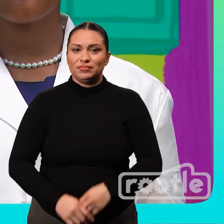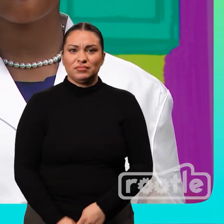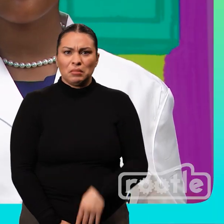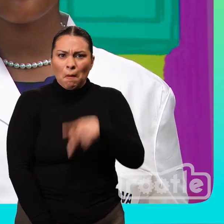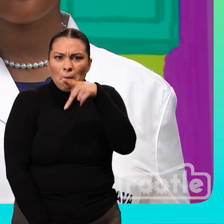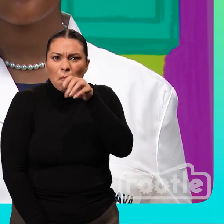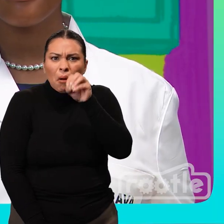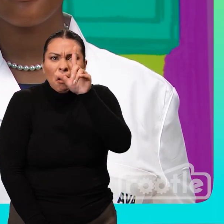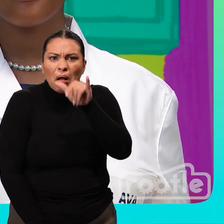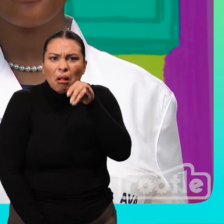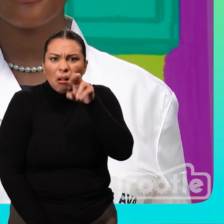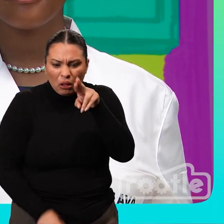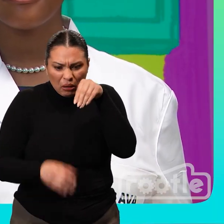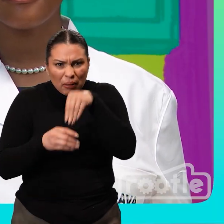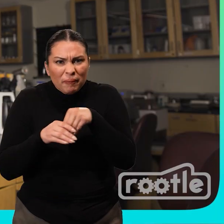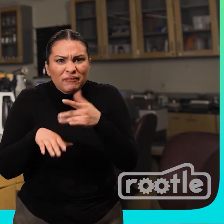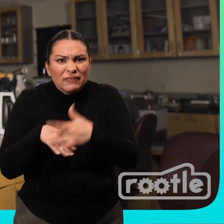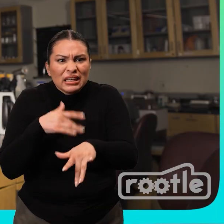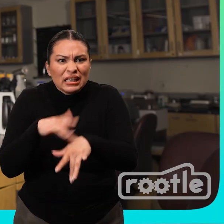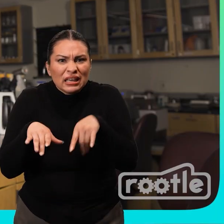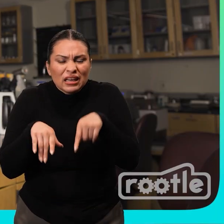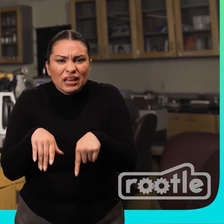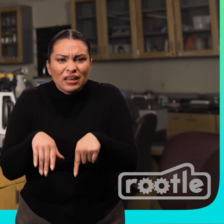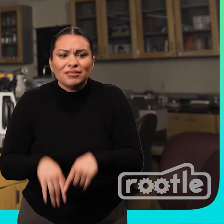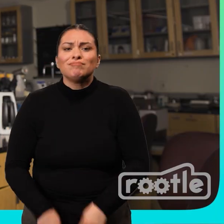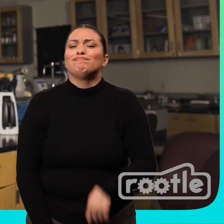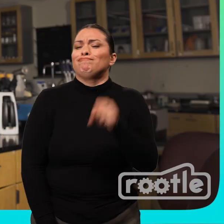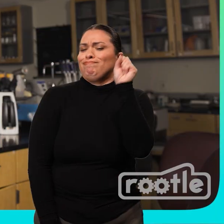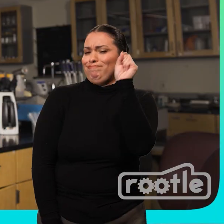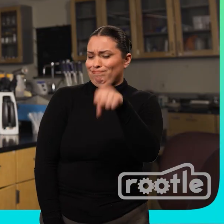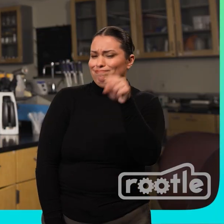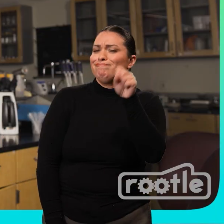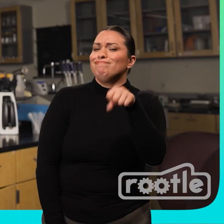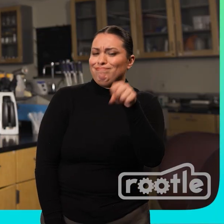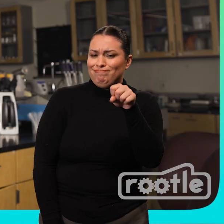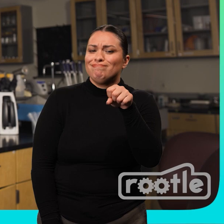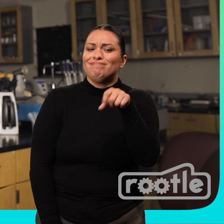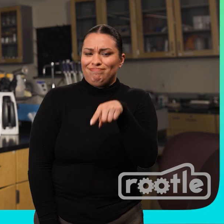There are polymers on my feet? Yes, there are polymers on your feet.